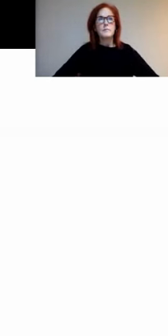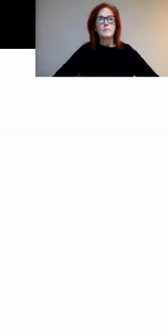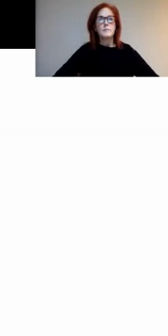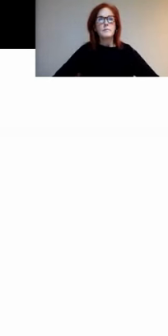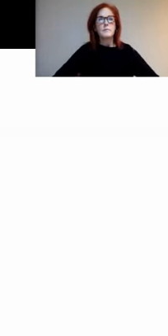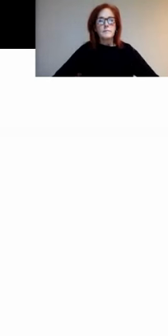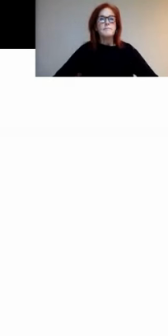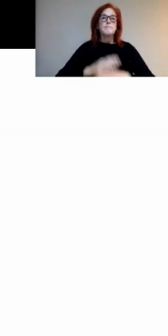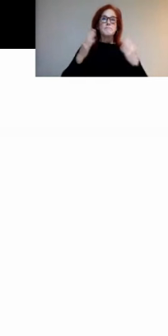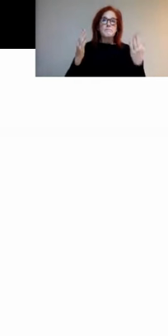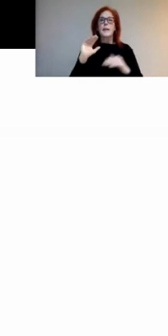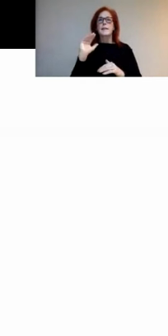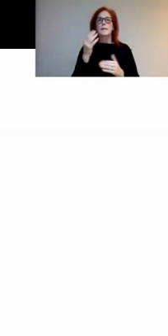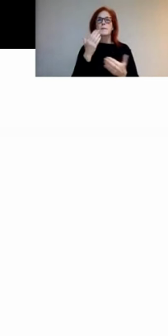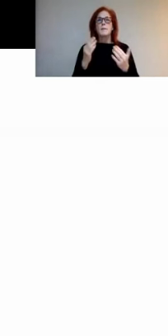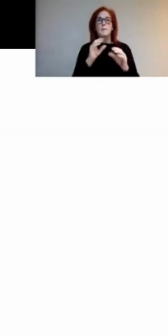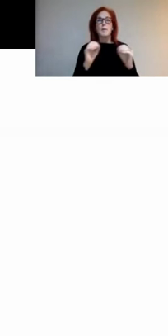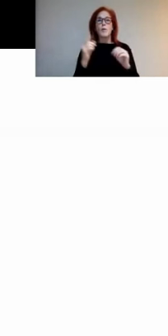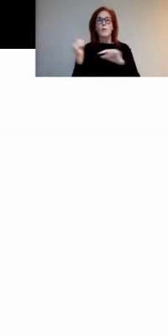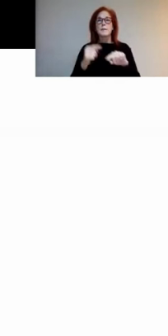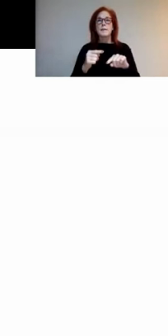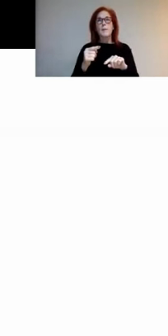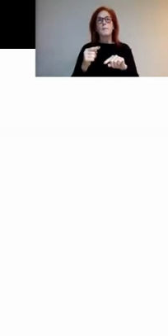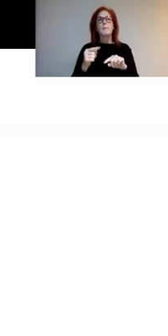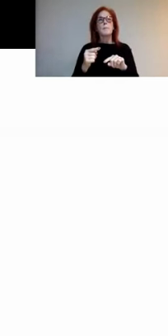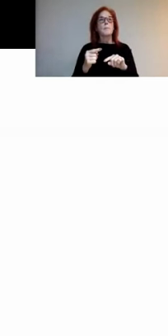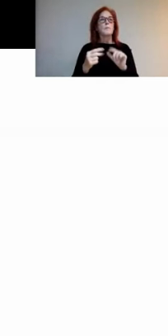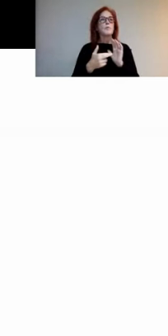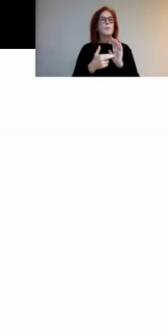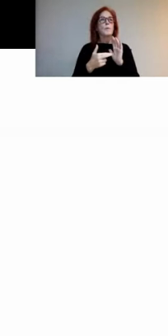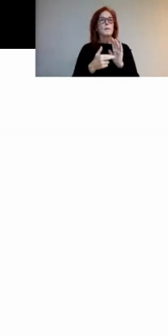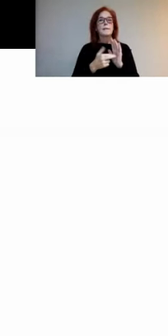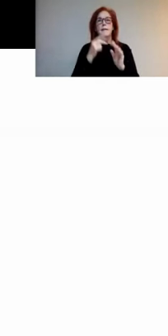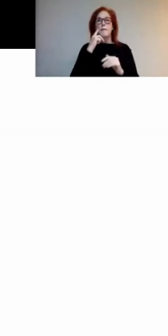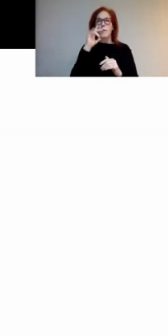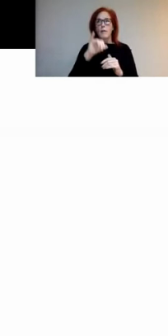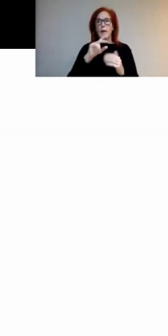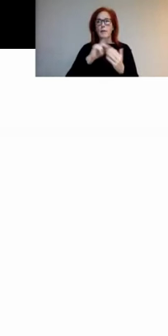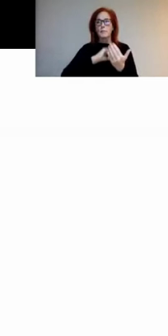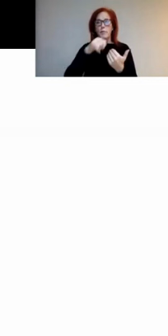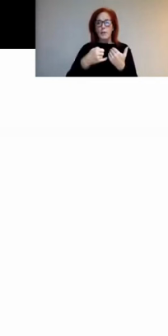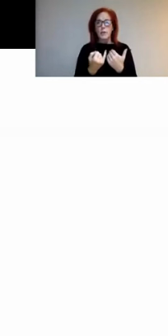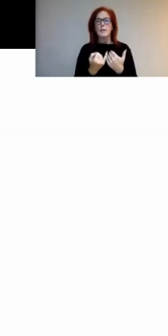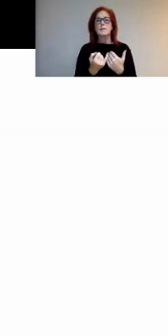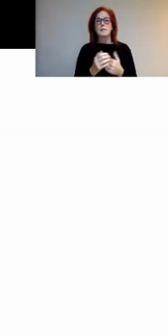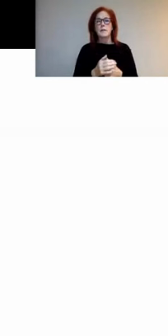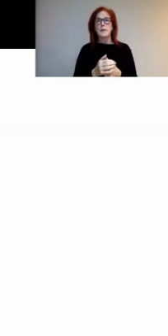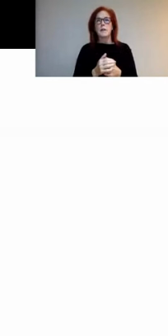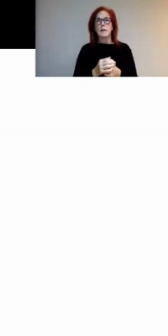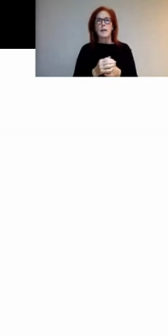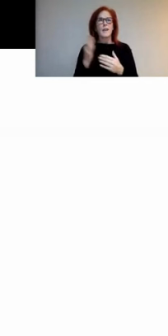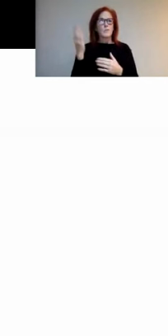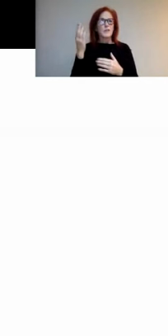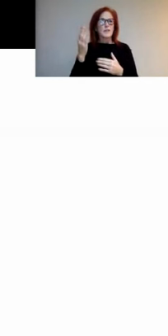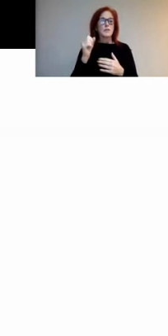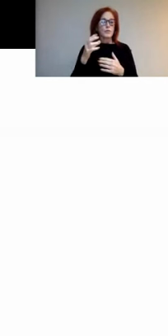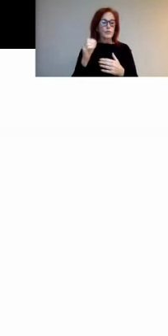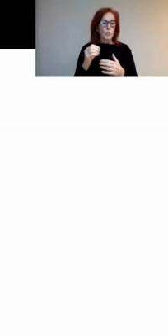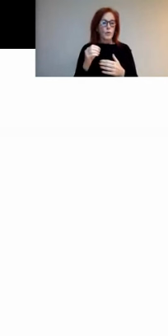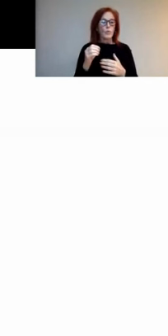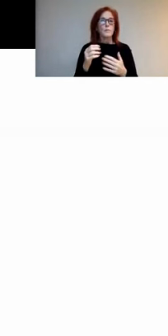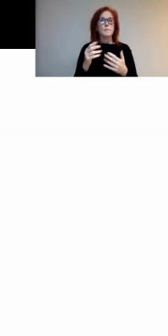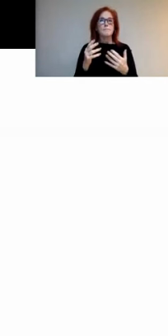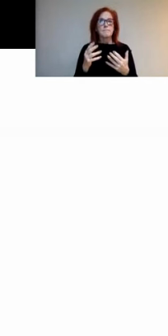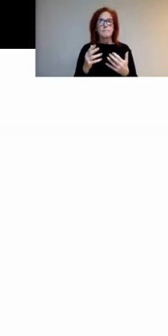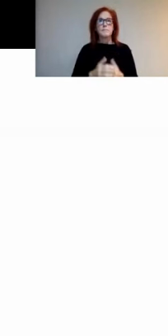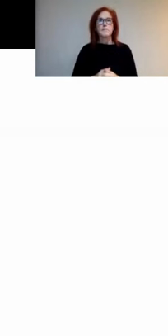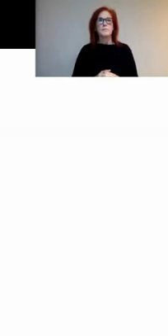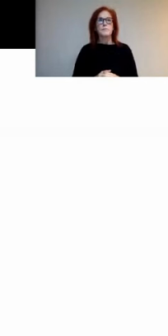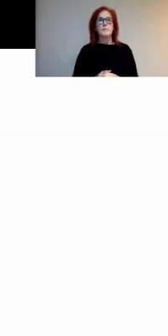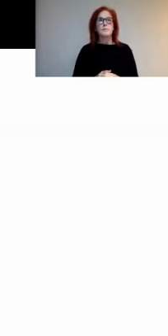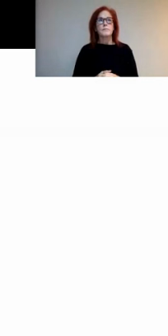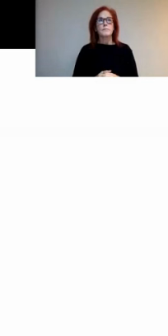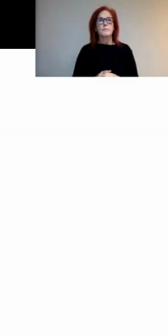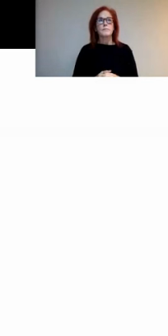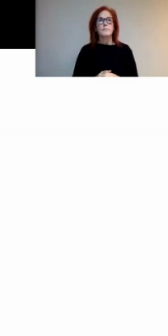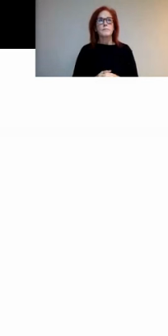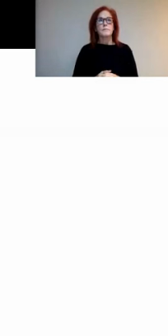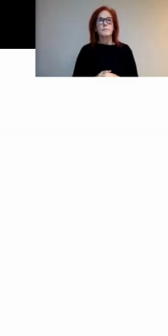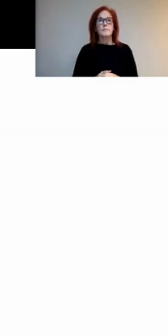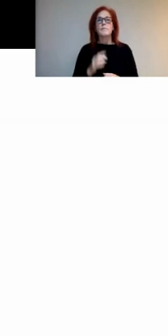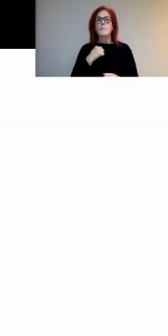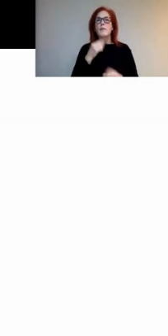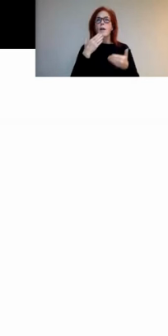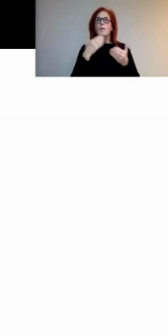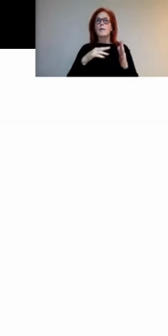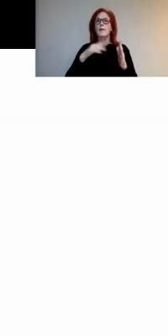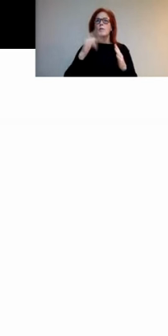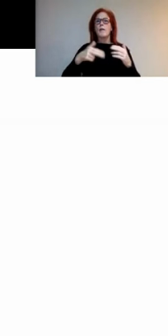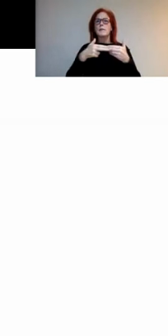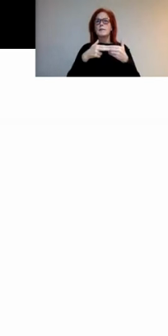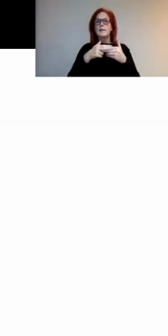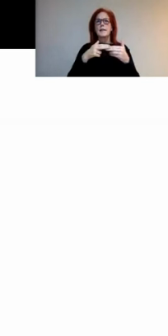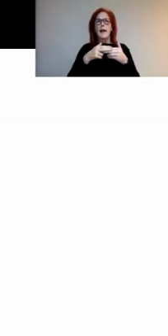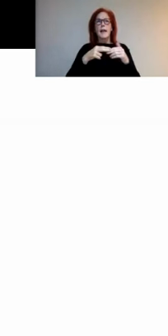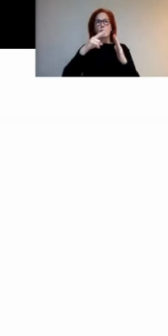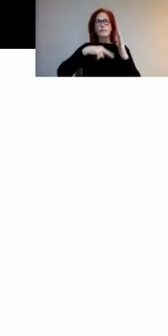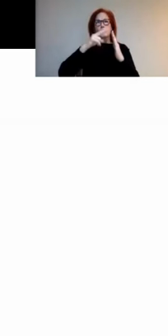So $540,000 in CDBG funds will be used to connect Y Street from south 30th Street to south 33nd Avenue. So the two visuals I have on my slide -- the one on the left is the boundary area of the Choice Neighborhood planning and action grant.